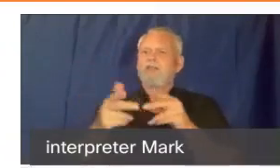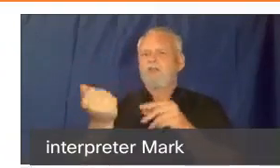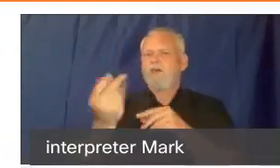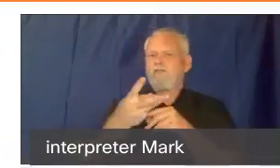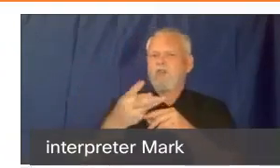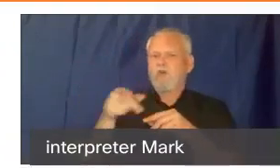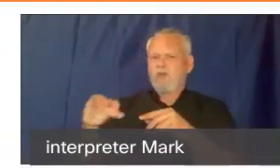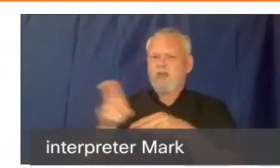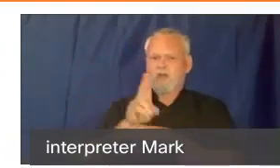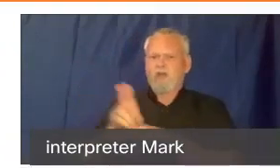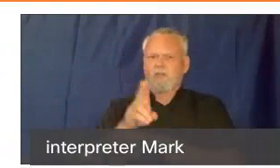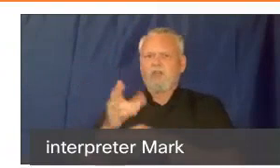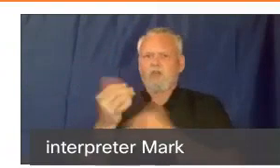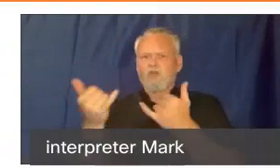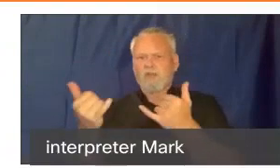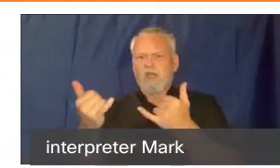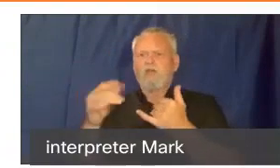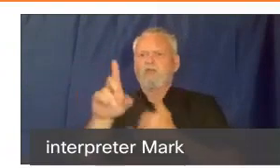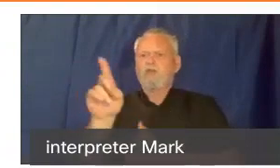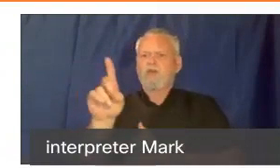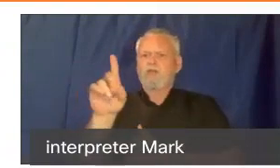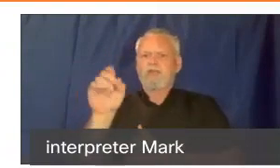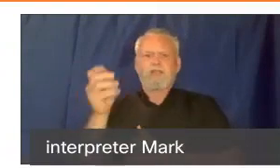So data, I cannot close any cut. Oregon used.